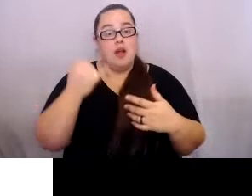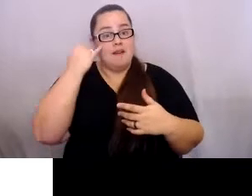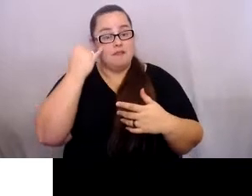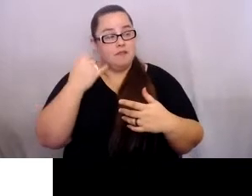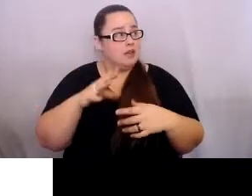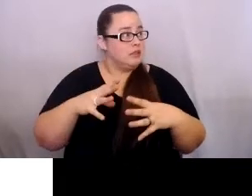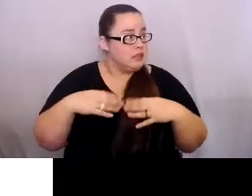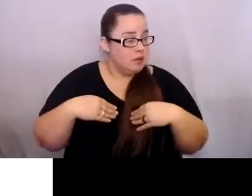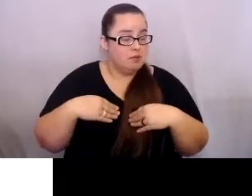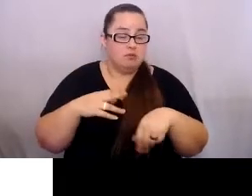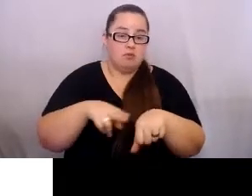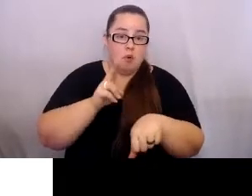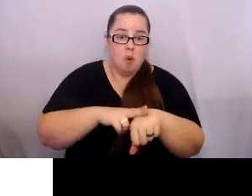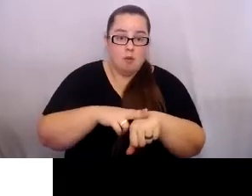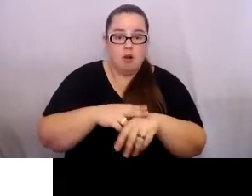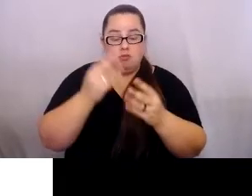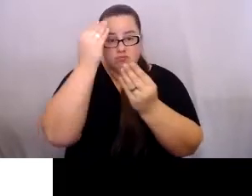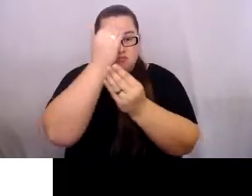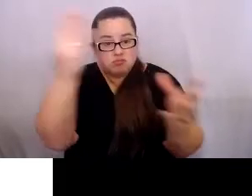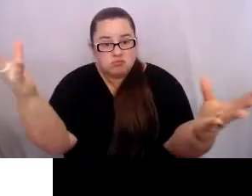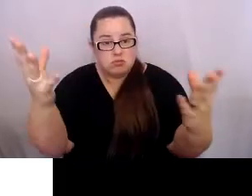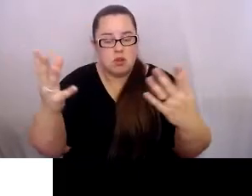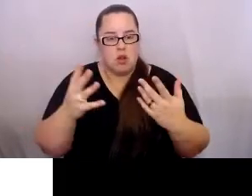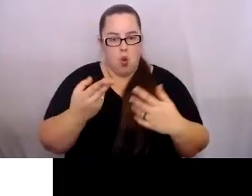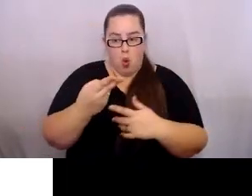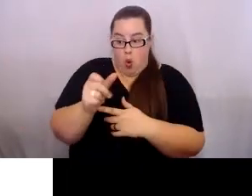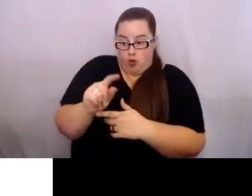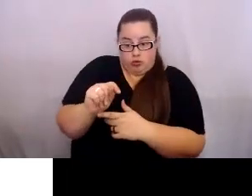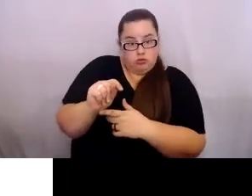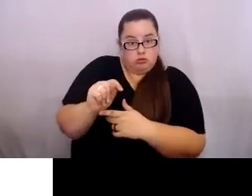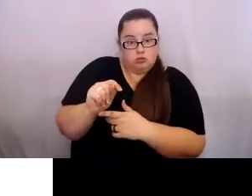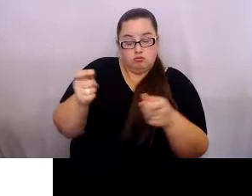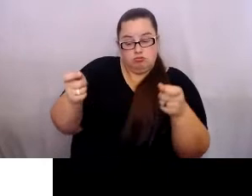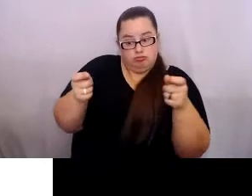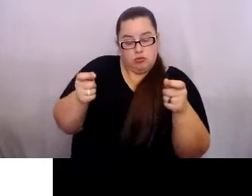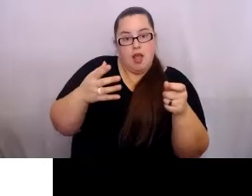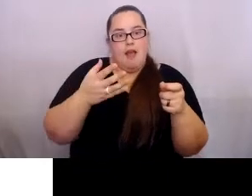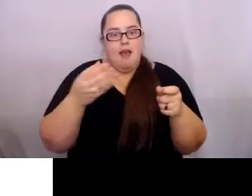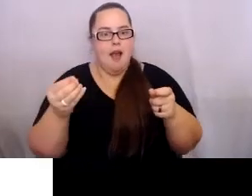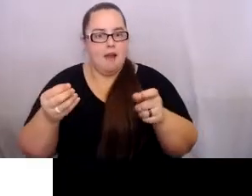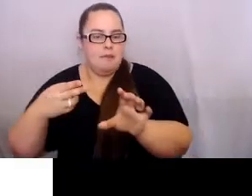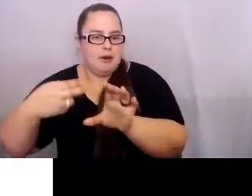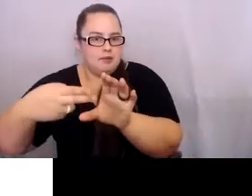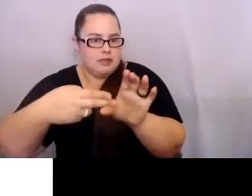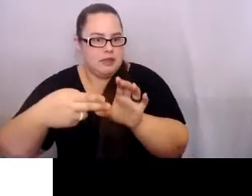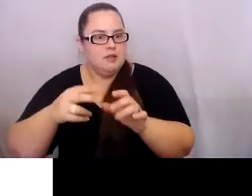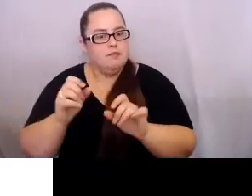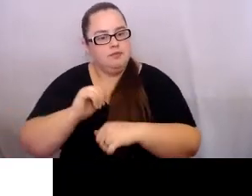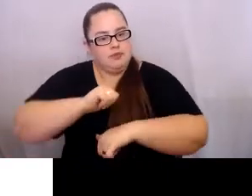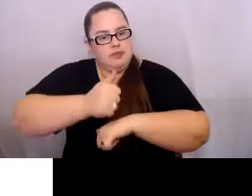Making it explicit, hosts and participants of any given Zoom meeting. Can create work environments that prioritize mental. Stamina as well as. Participation.